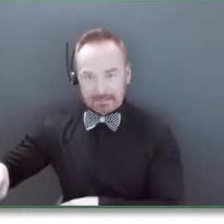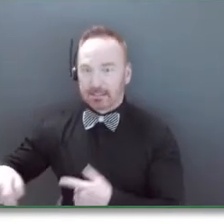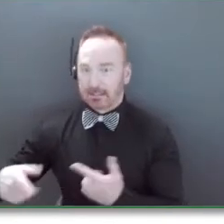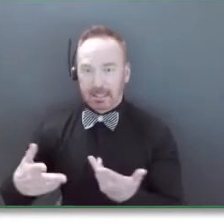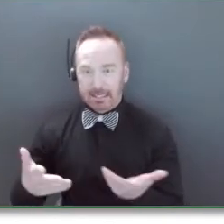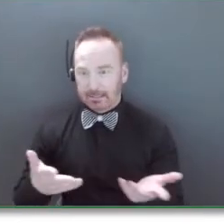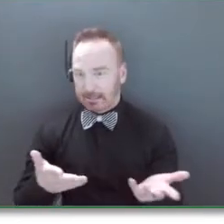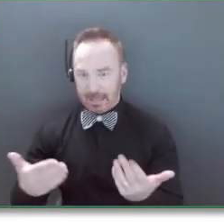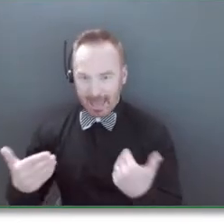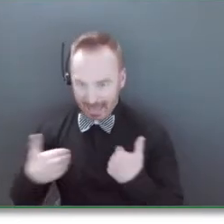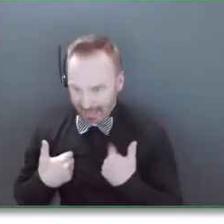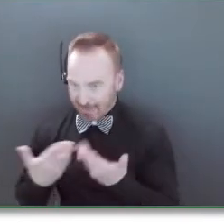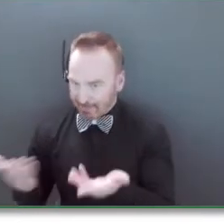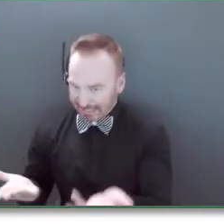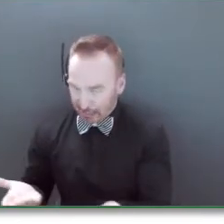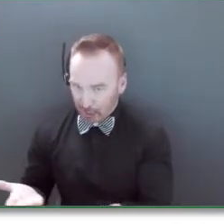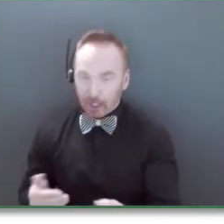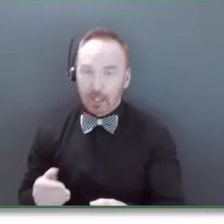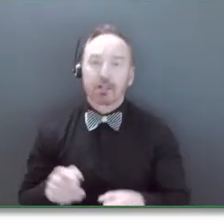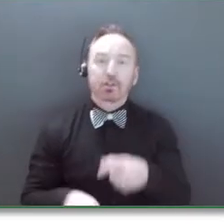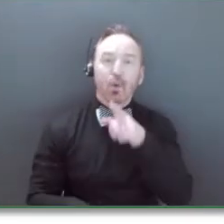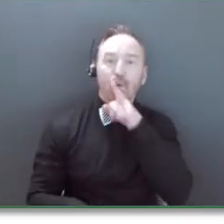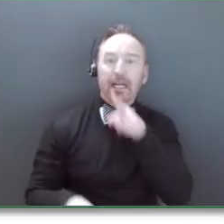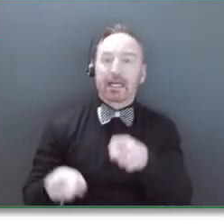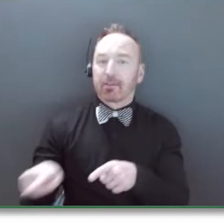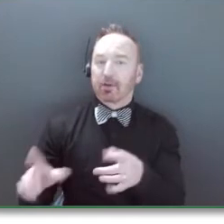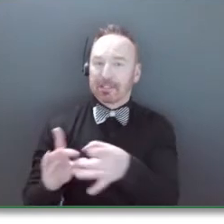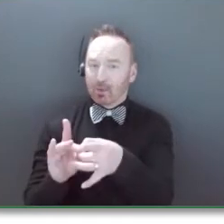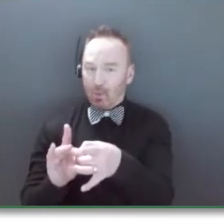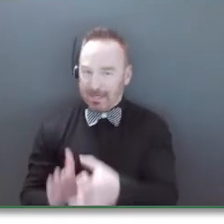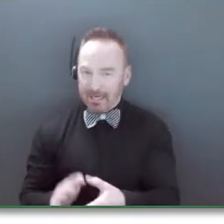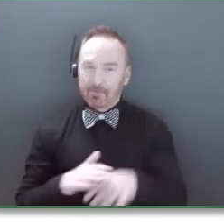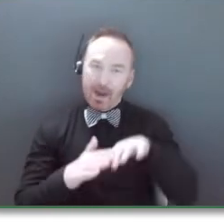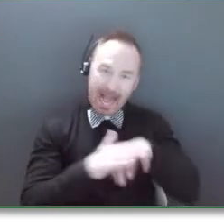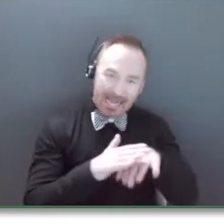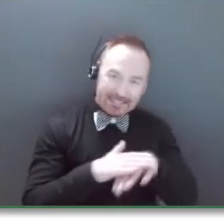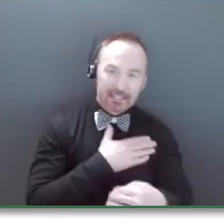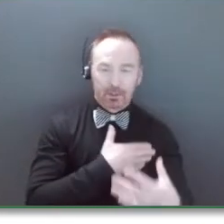coordinator of Access Inclusion for parks Victoria and together they